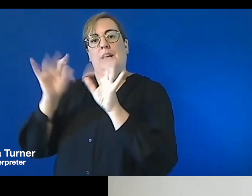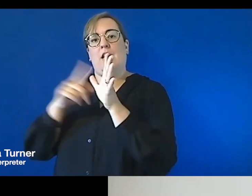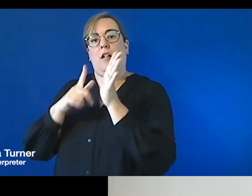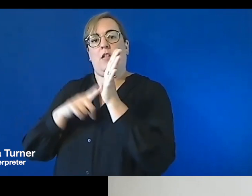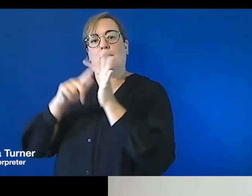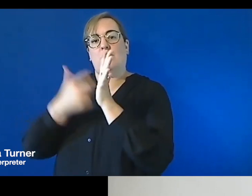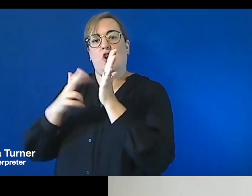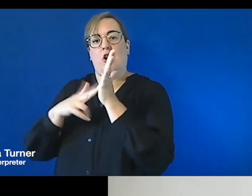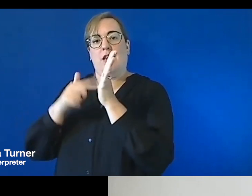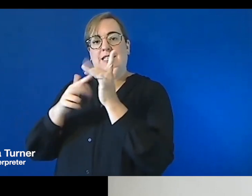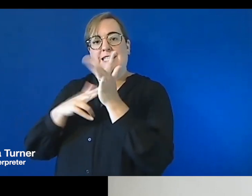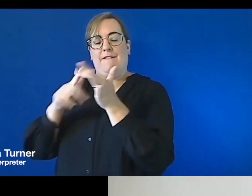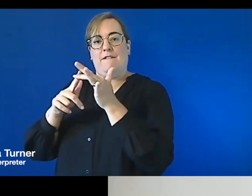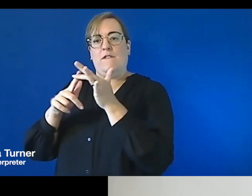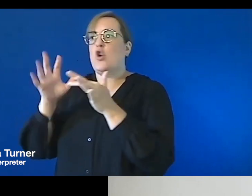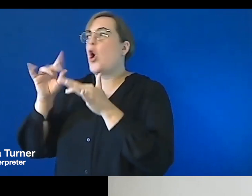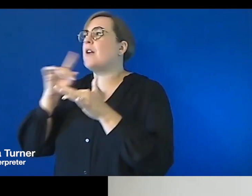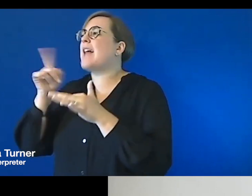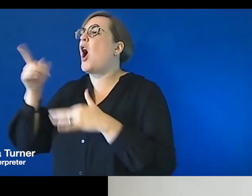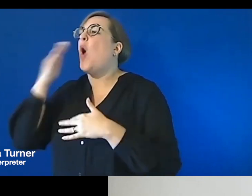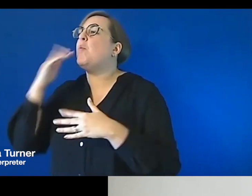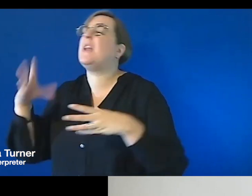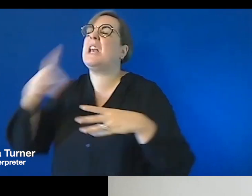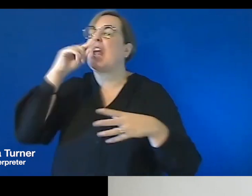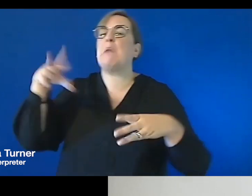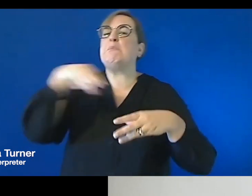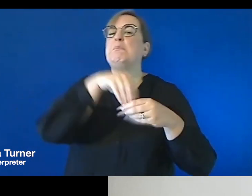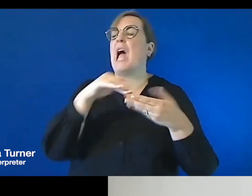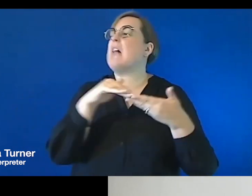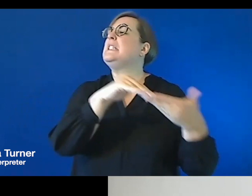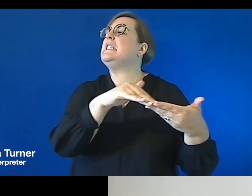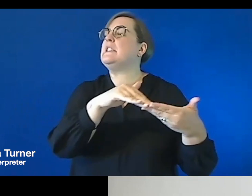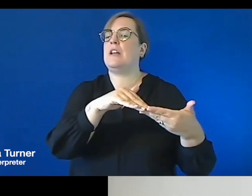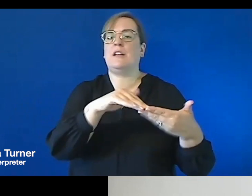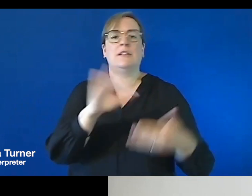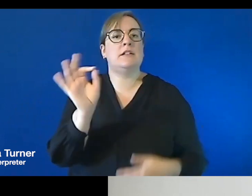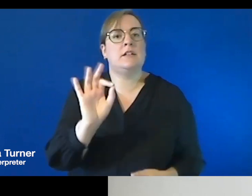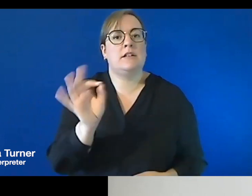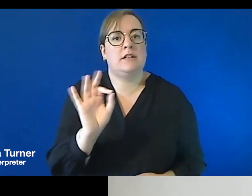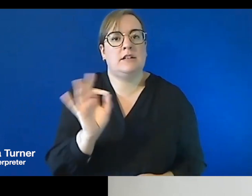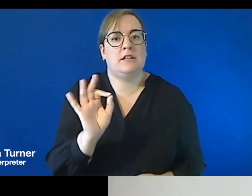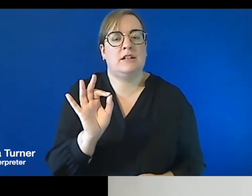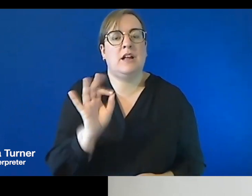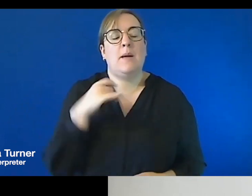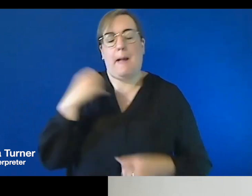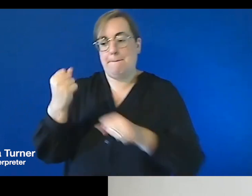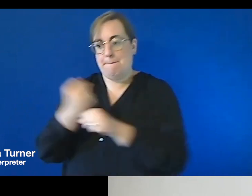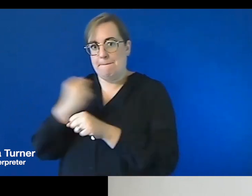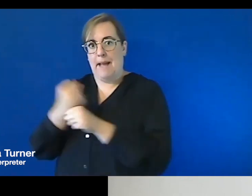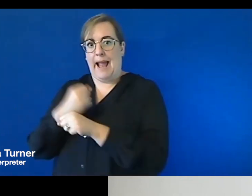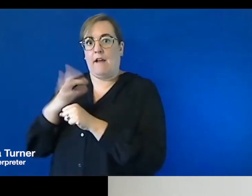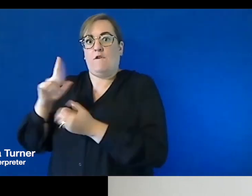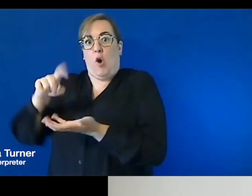women as an assistant or as just a part of a board but created completely women-driven,